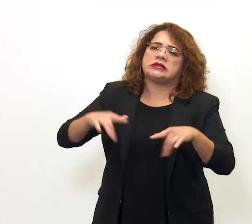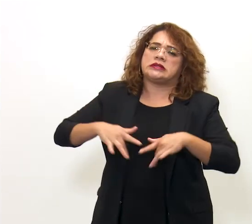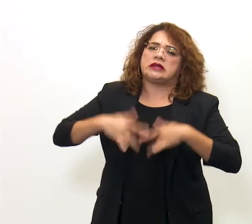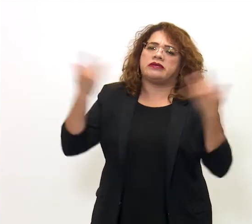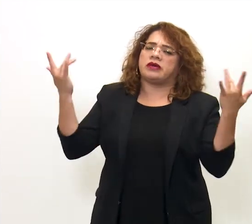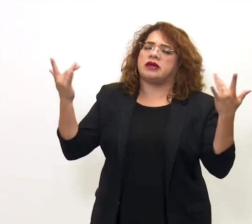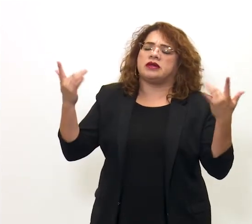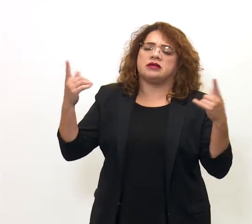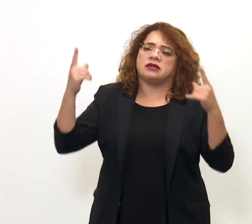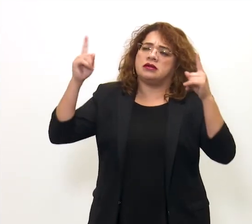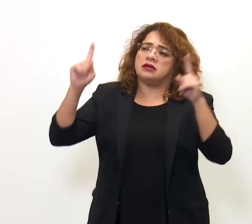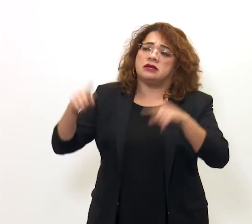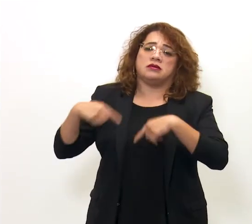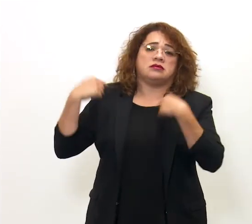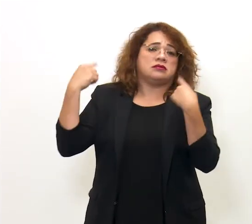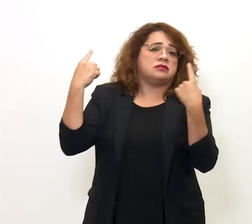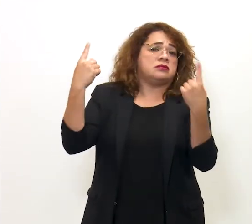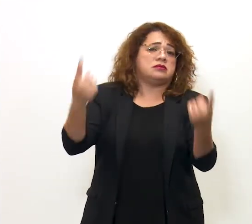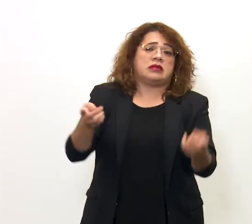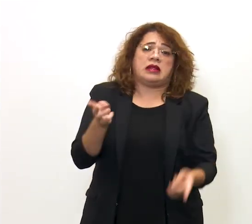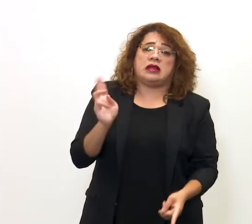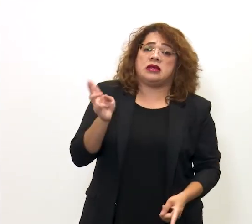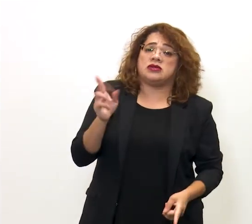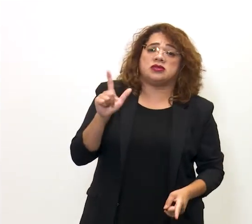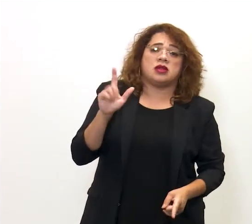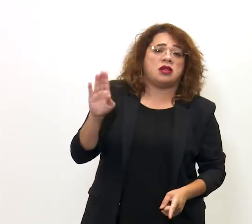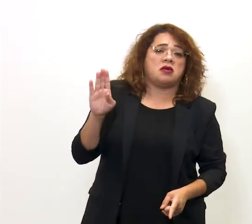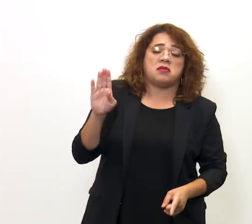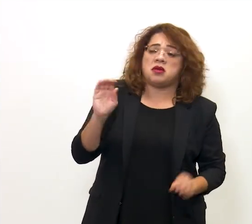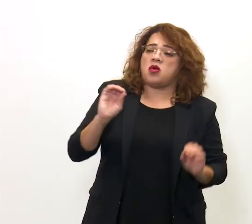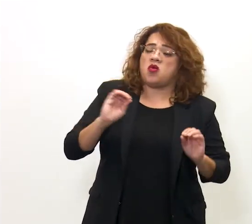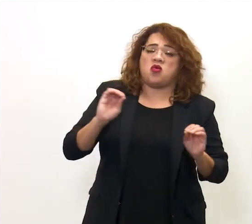since our founding that that has caused the loss of so many of our neighbors.